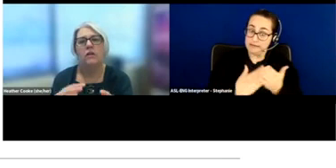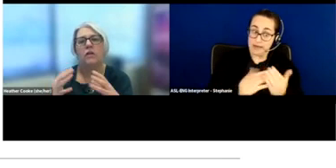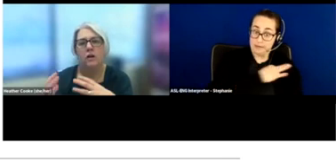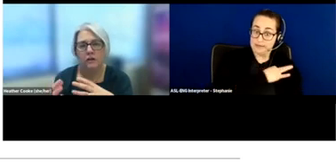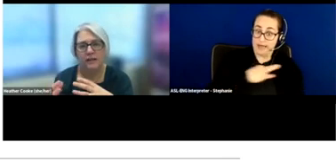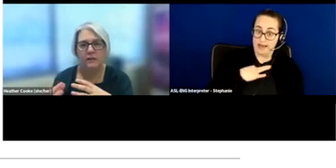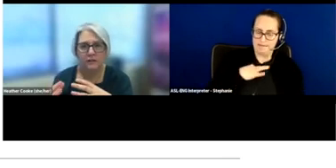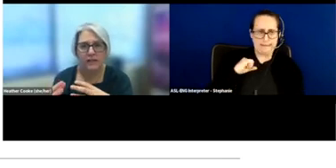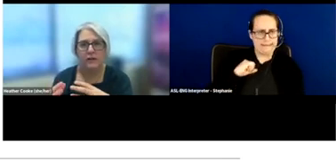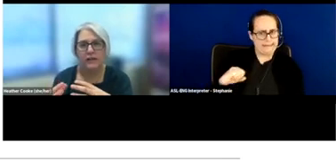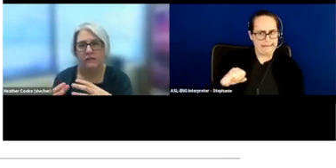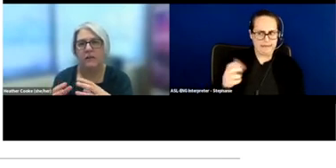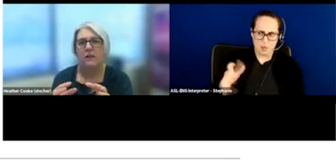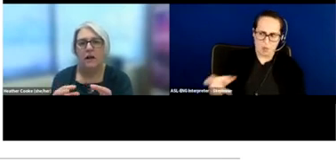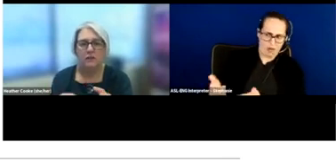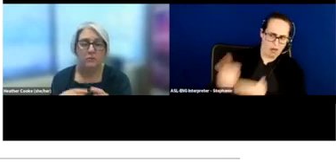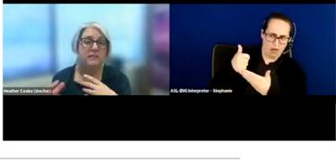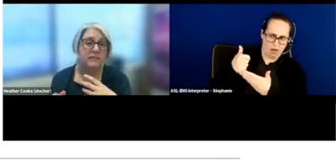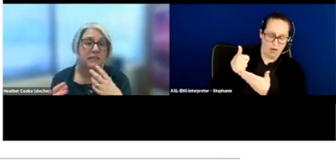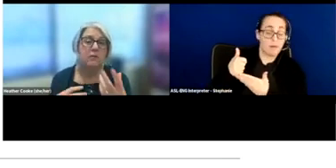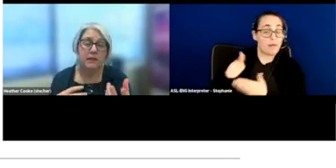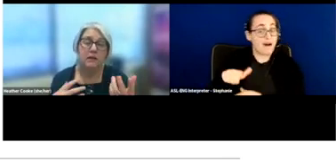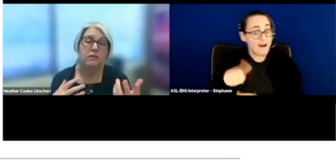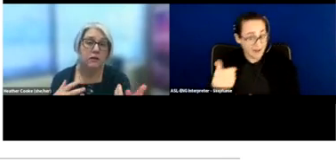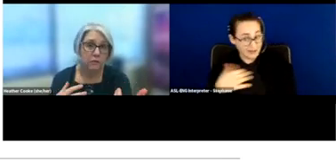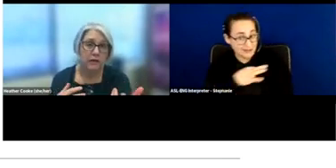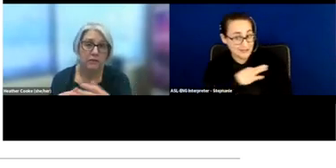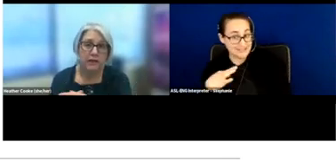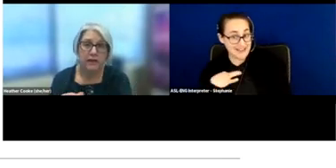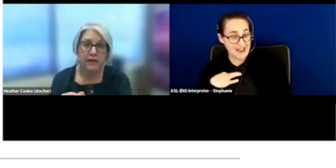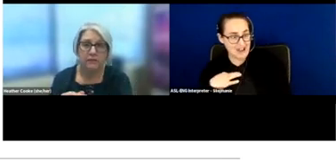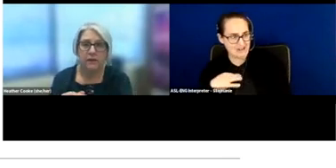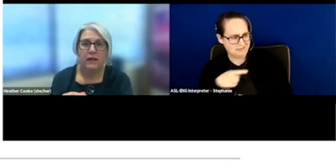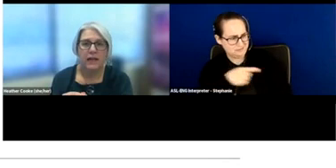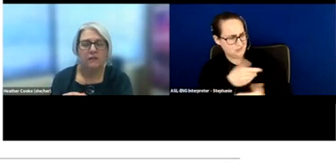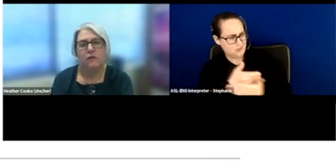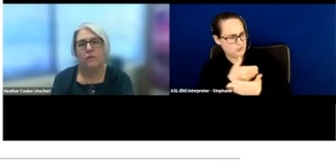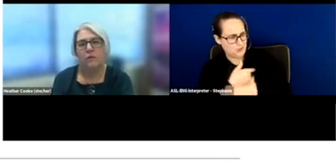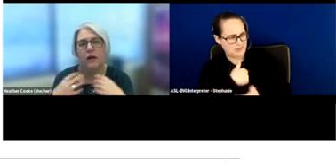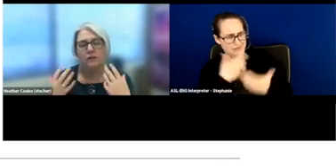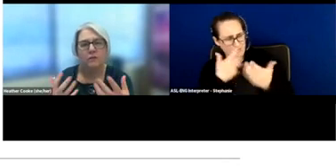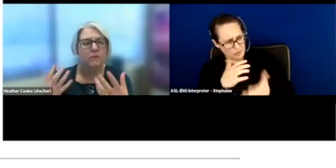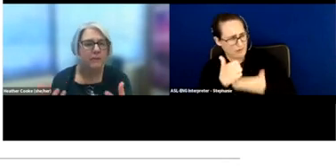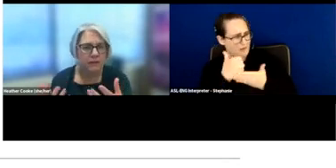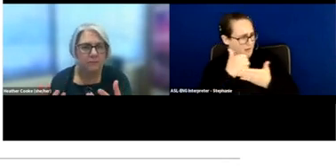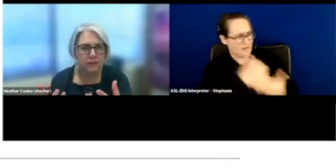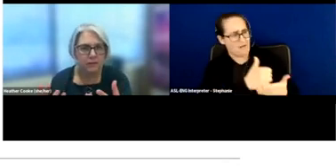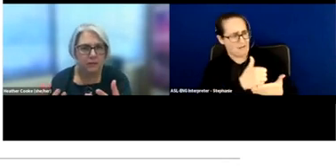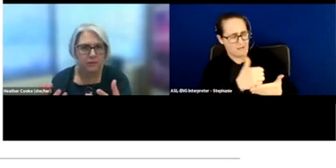and other longer tenured periods to resist helping the newer healthcare needs. And so during repeated participant